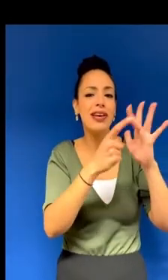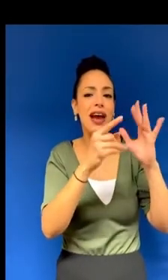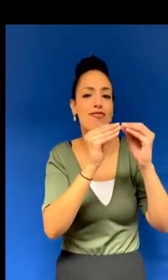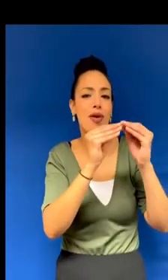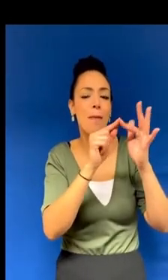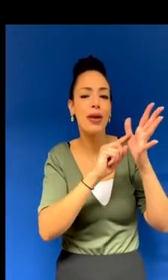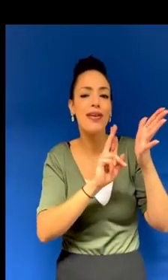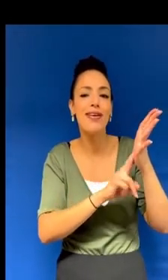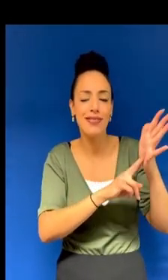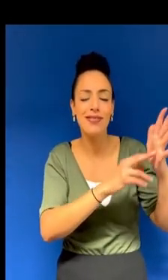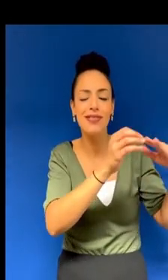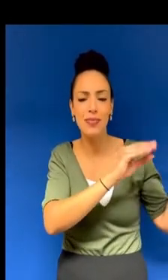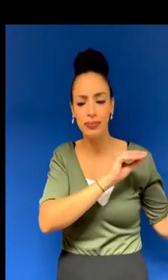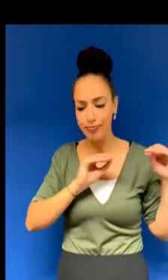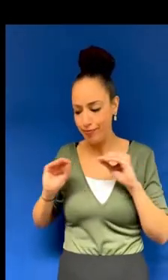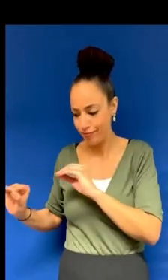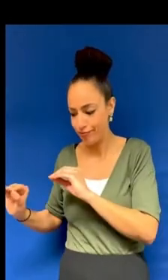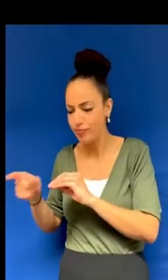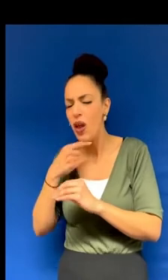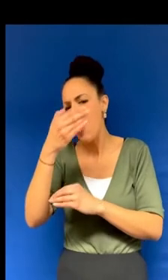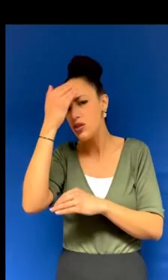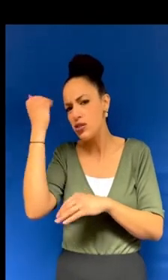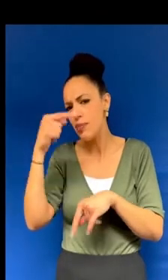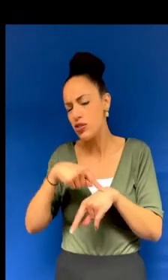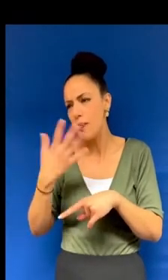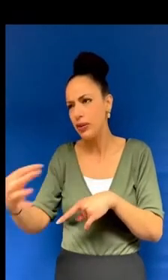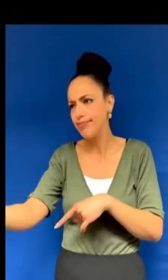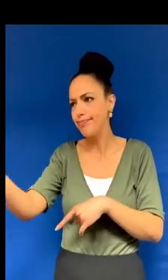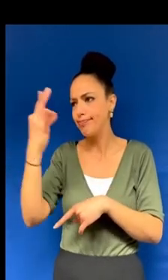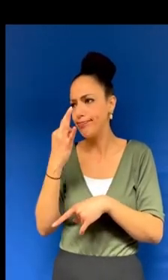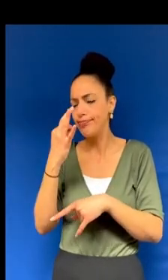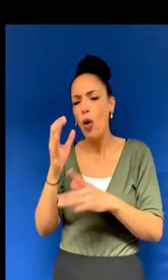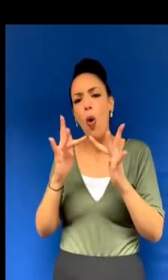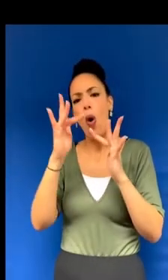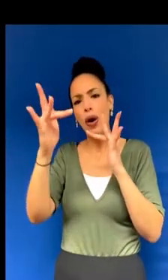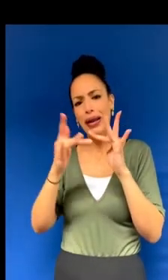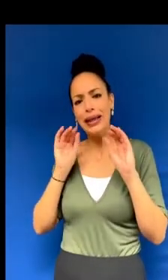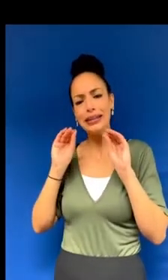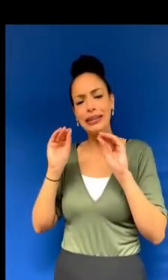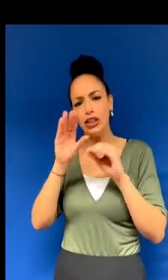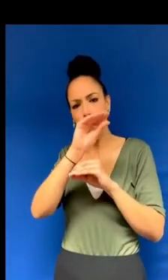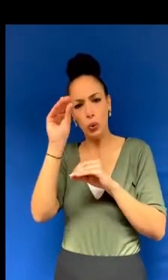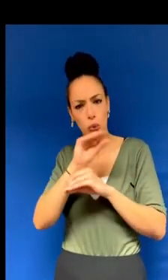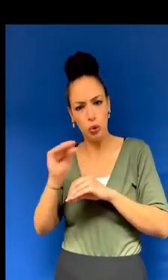my family, my mum and dad came to Newham in the 1950s from the Caribbean. We're at a time, where